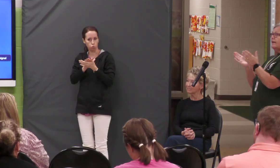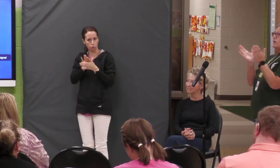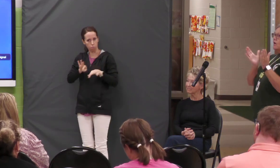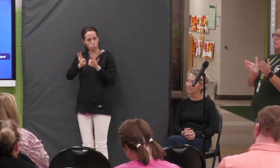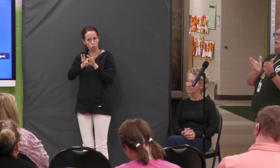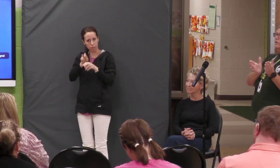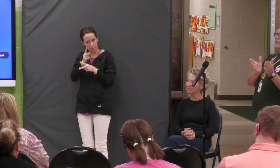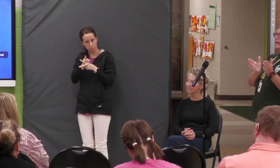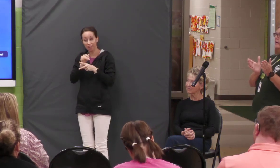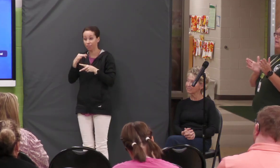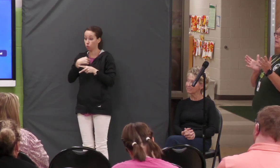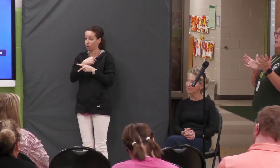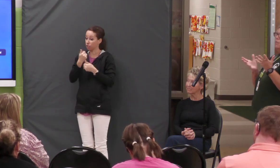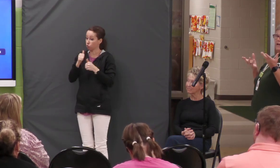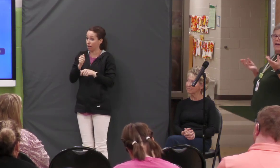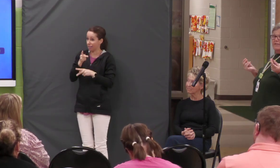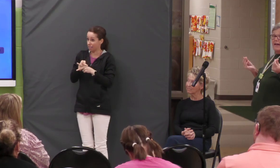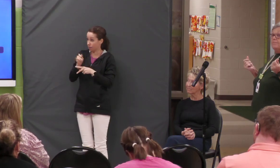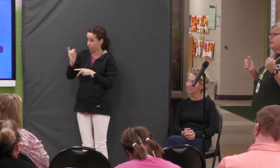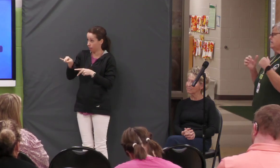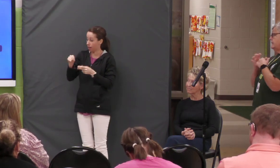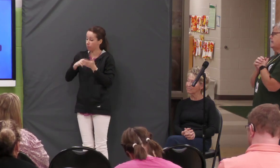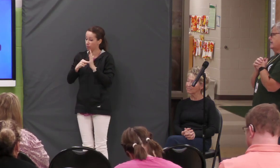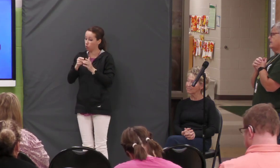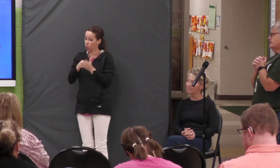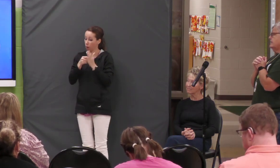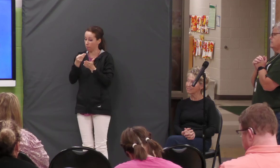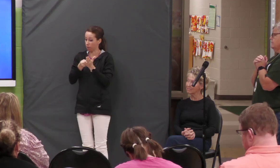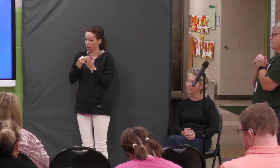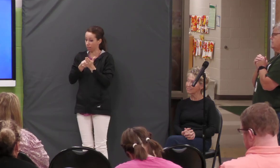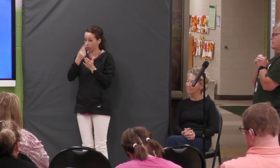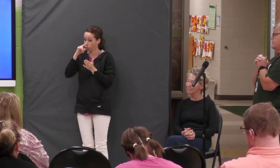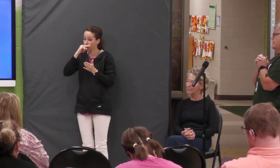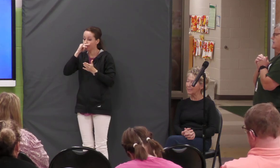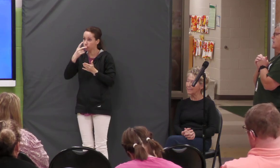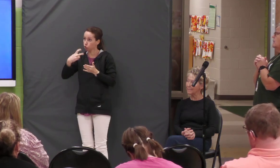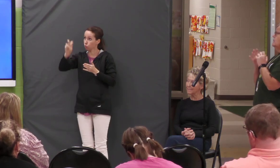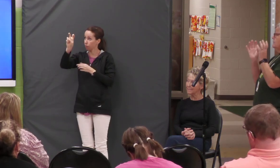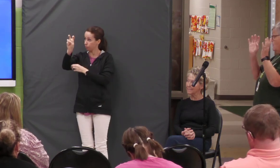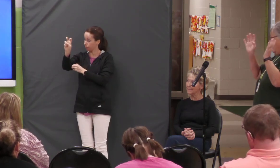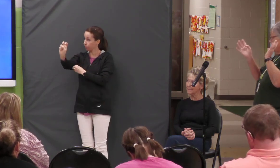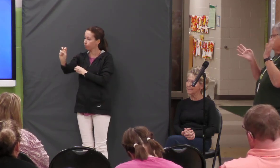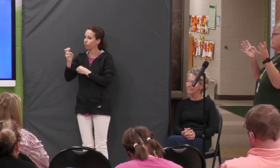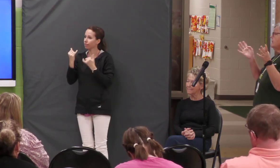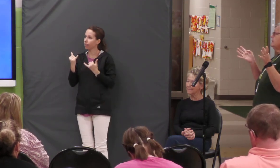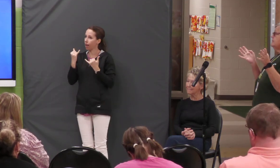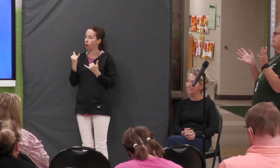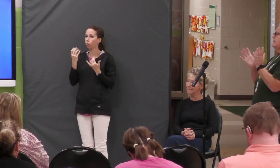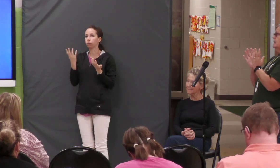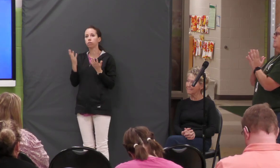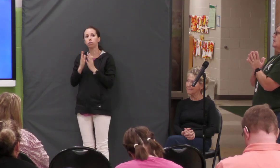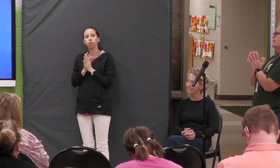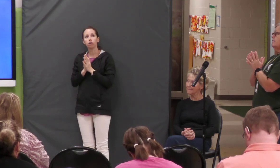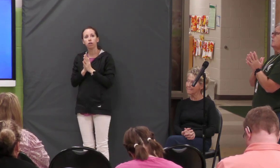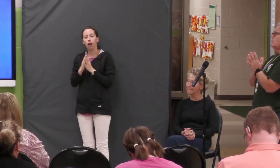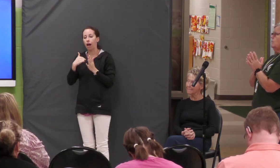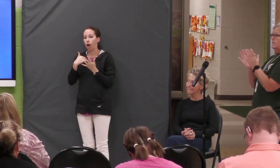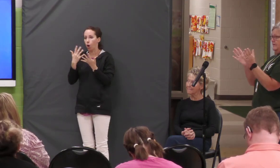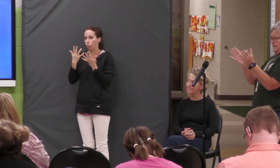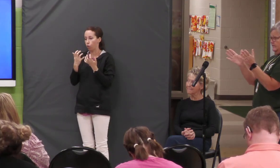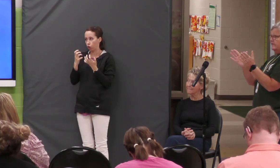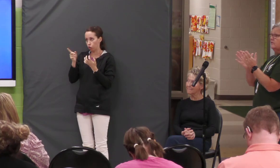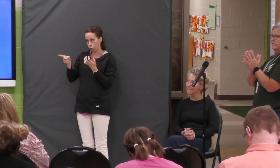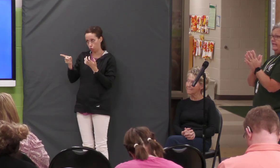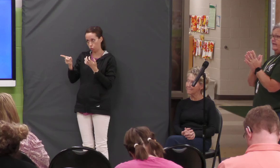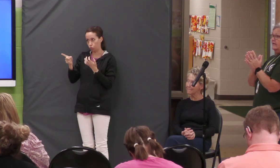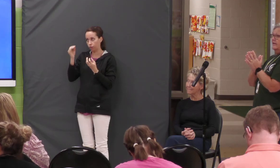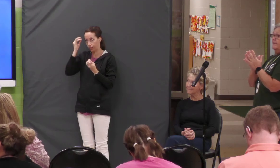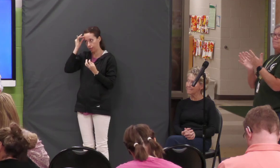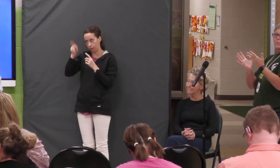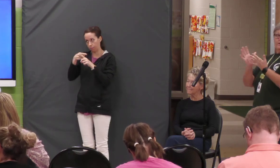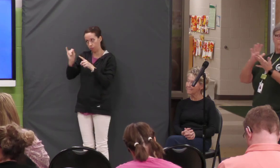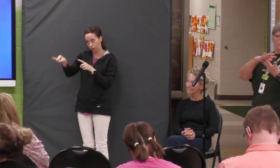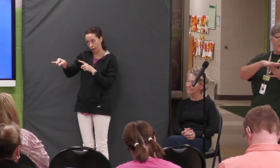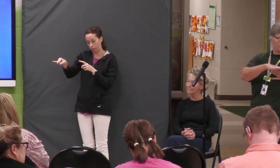try to hold on that we have to have money So hypothetically speaking like for you to consider that when high